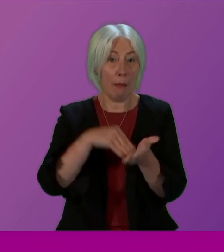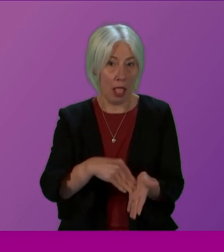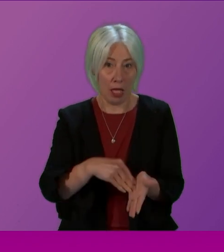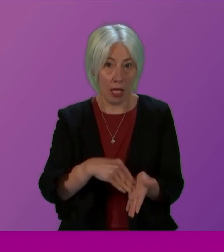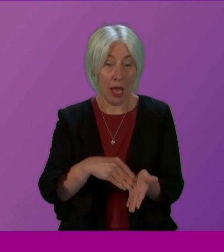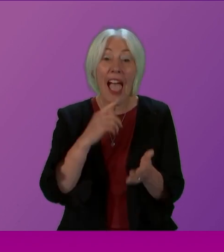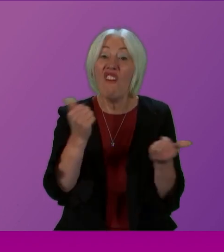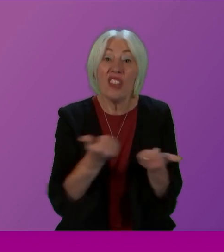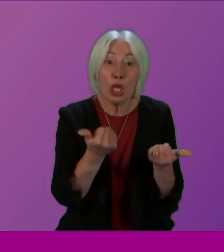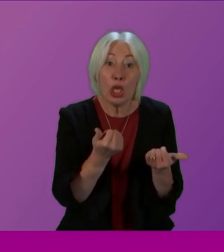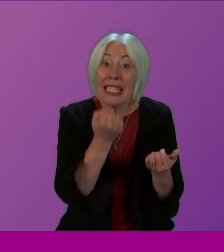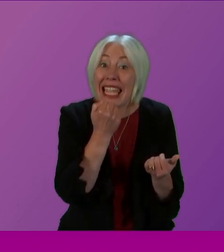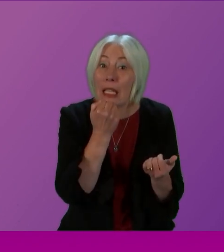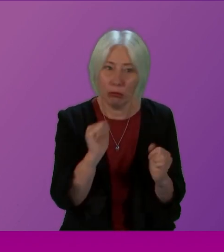no completion date for the ferries.